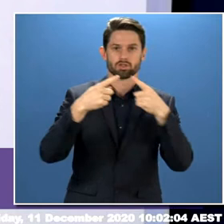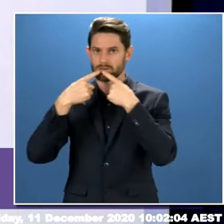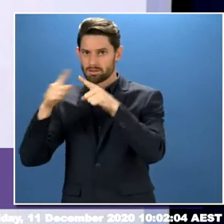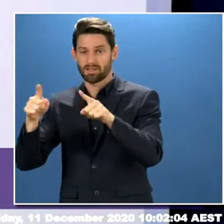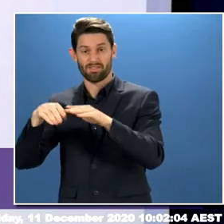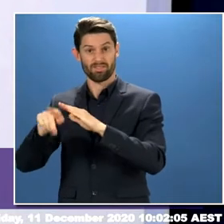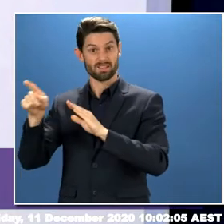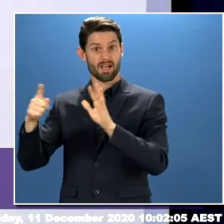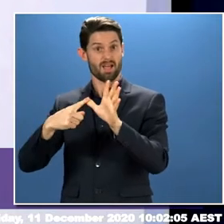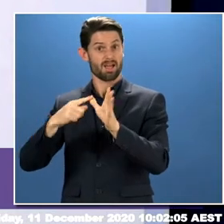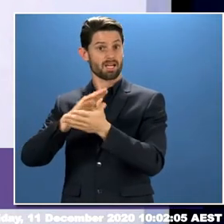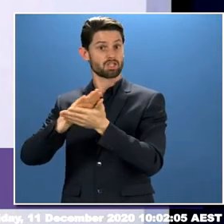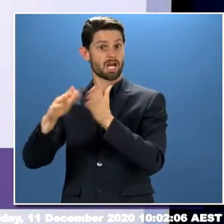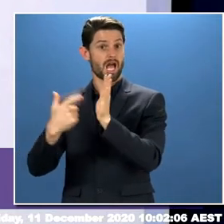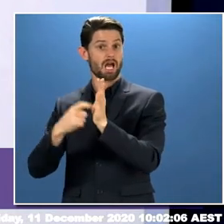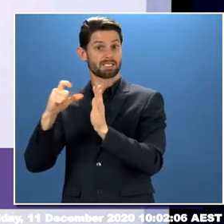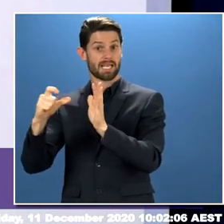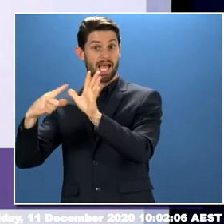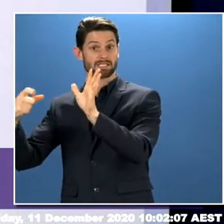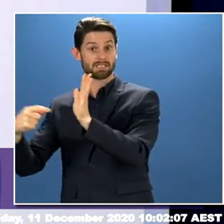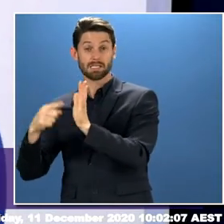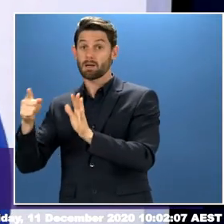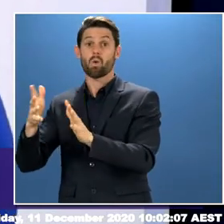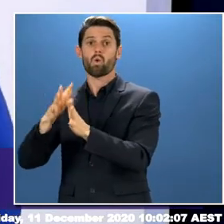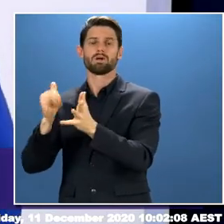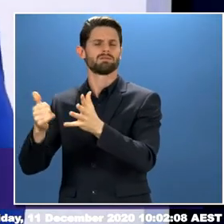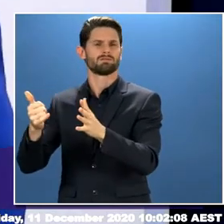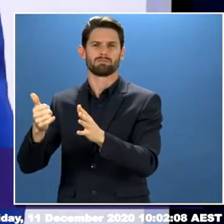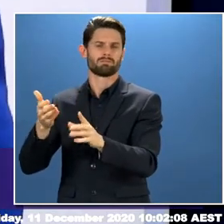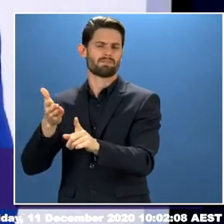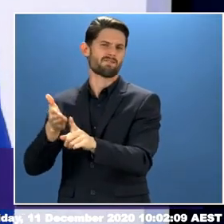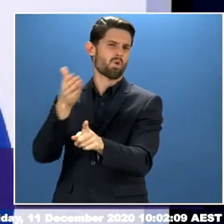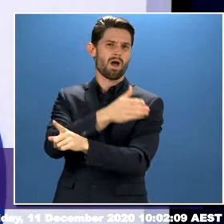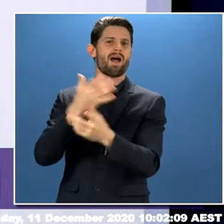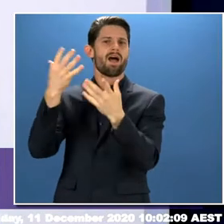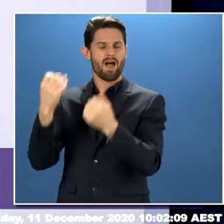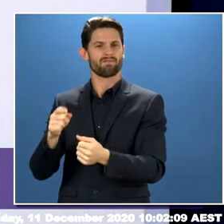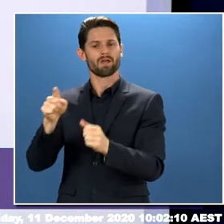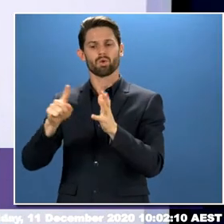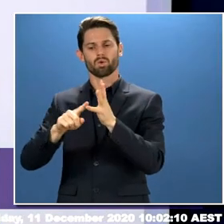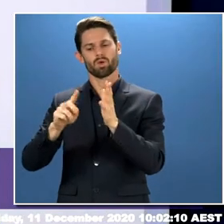And these well pre-date the Convention on the Rights of People with Disability.